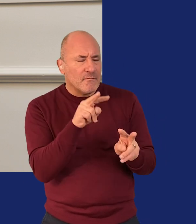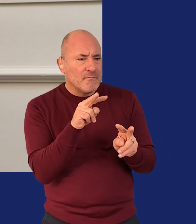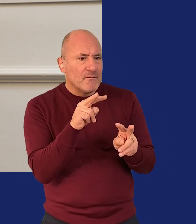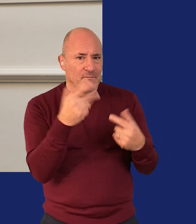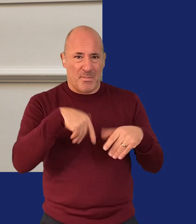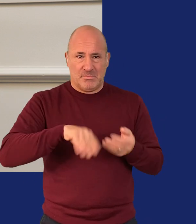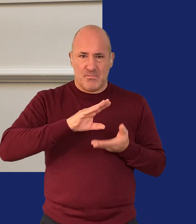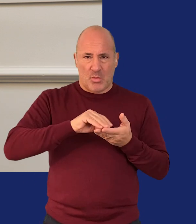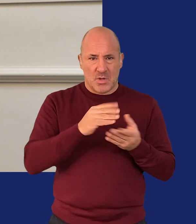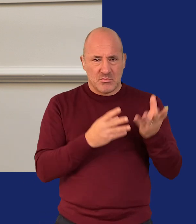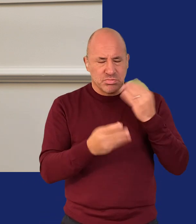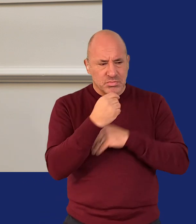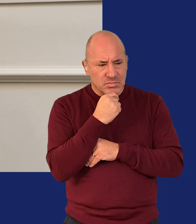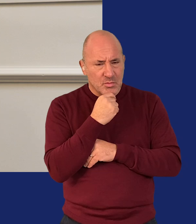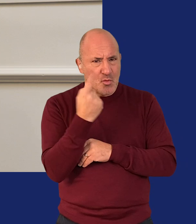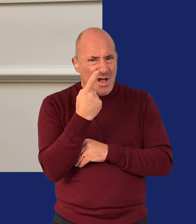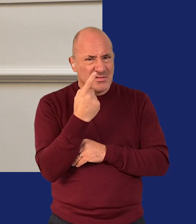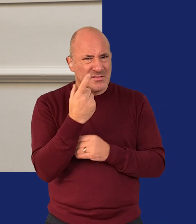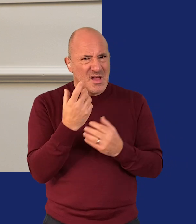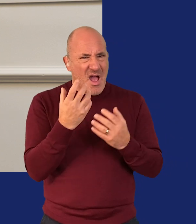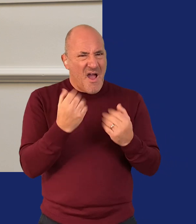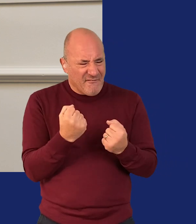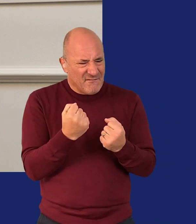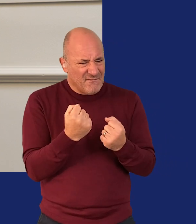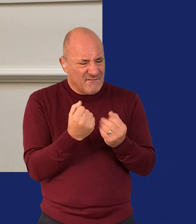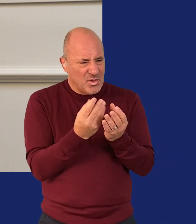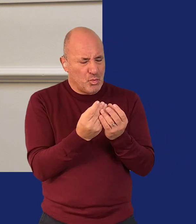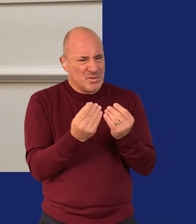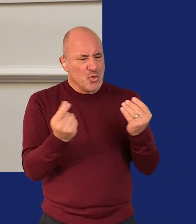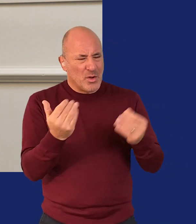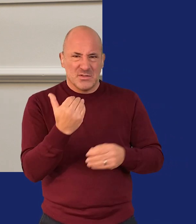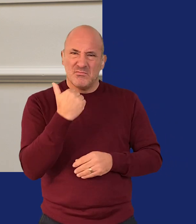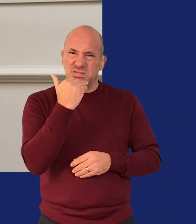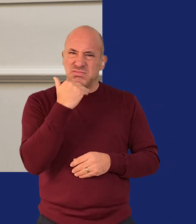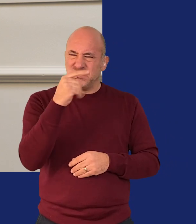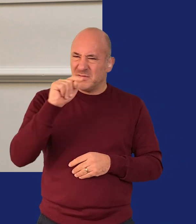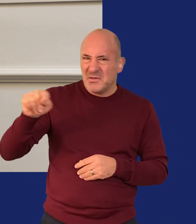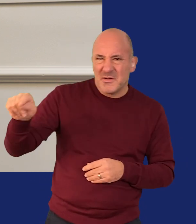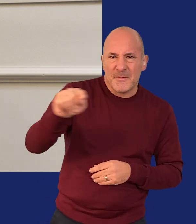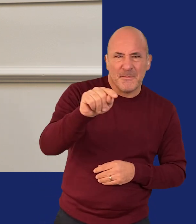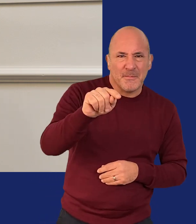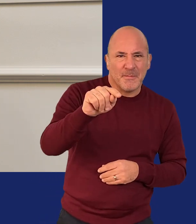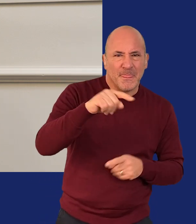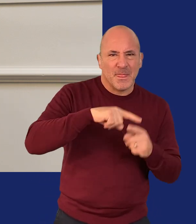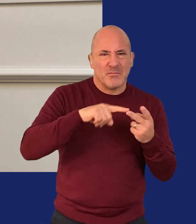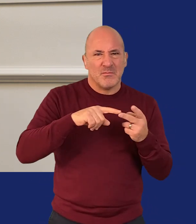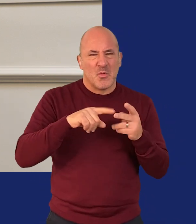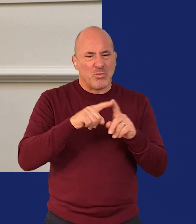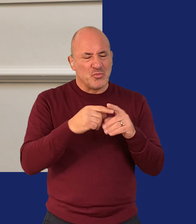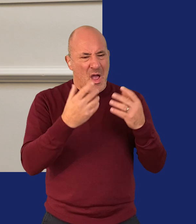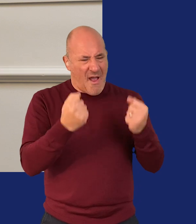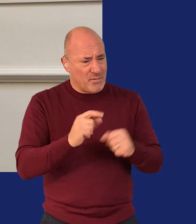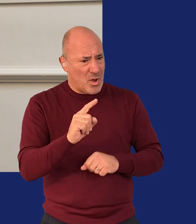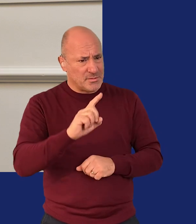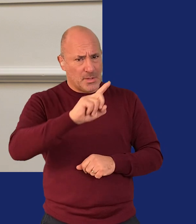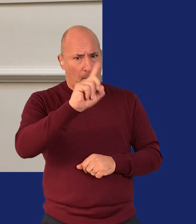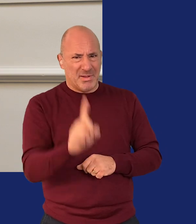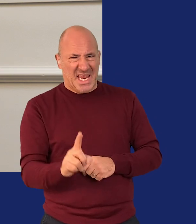beginning of trying to become more inclusive, that there quite a lot